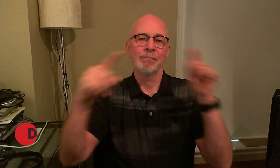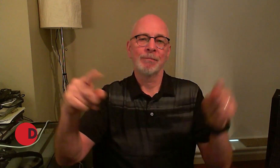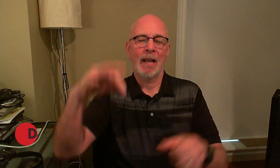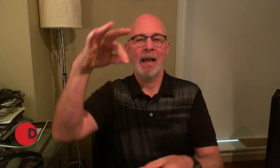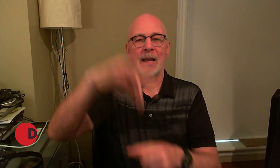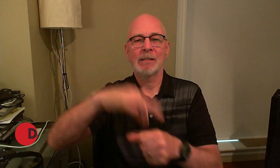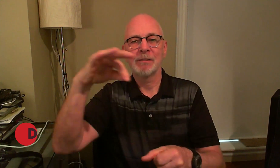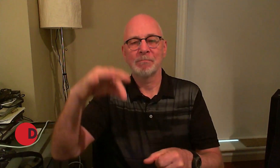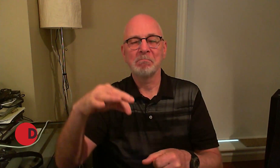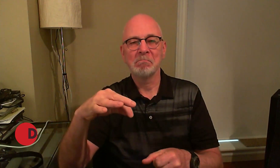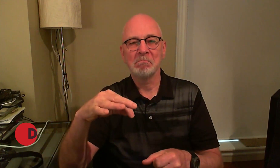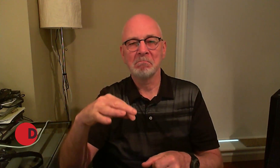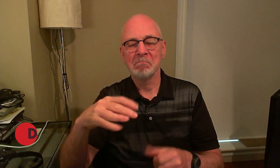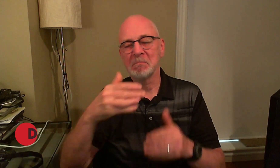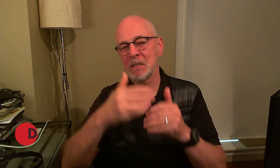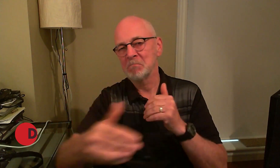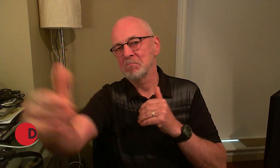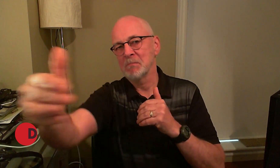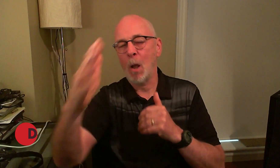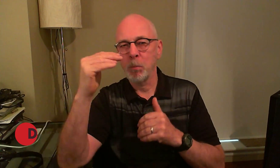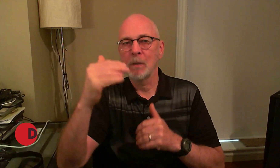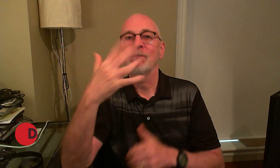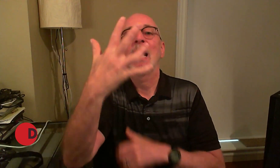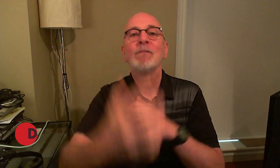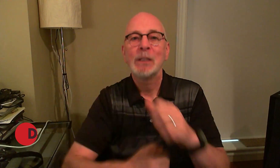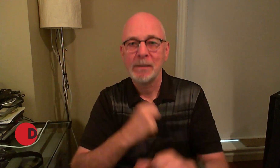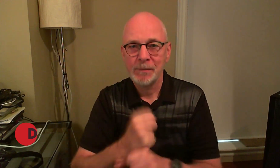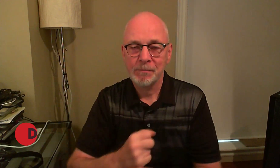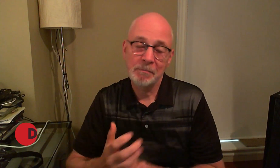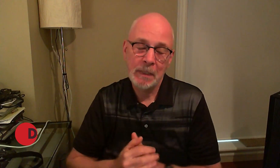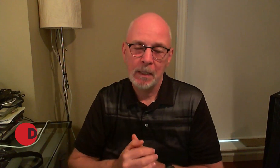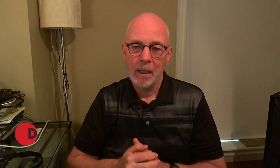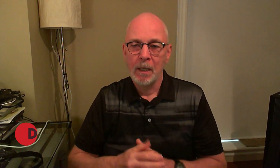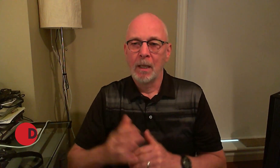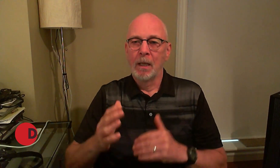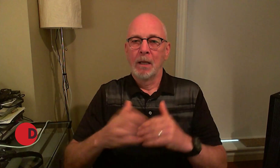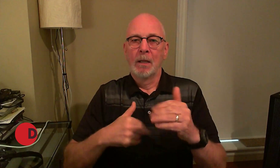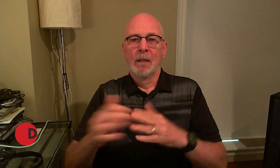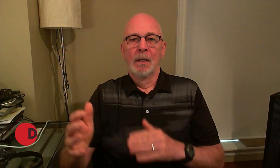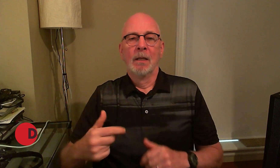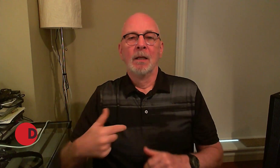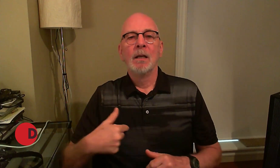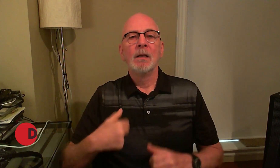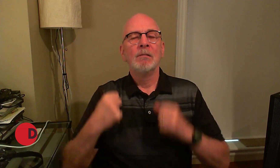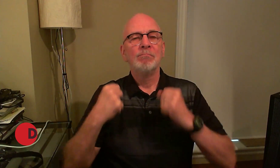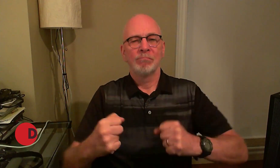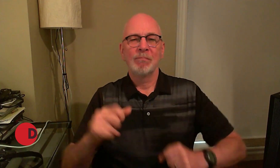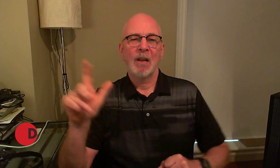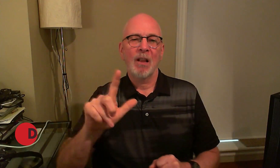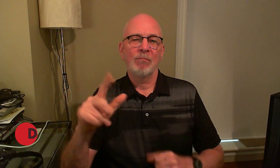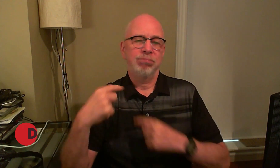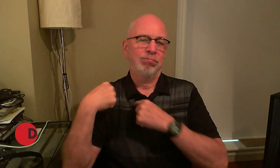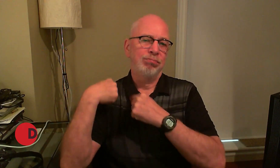announced elections hopefully for a five year term. I have supported the